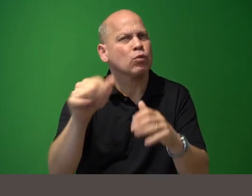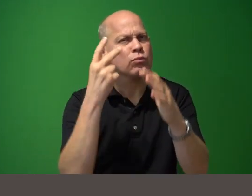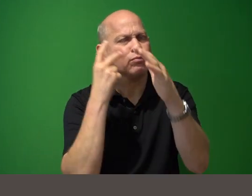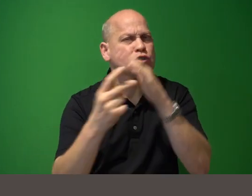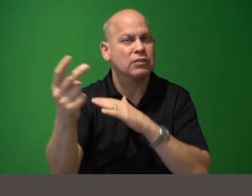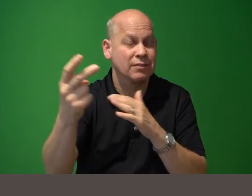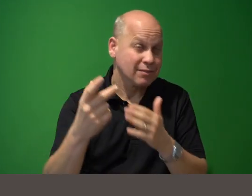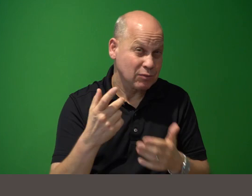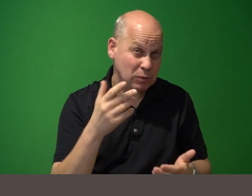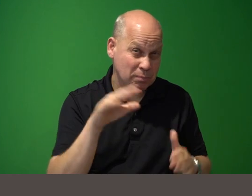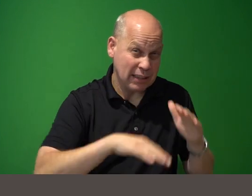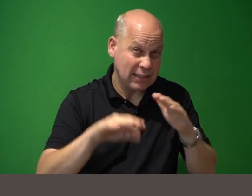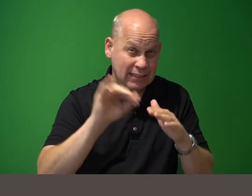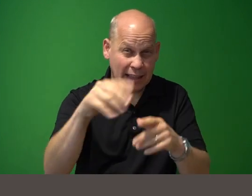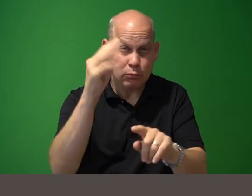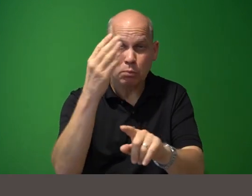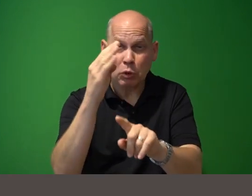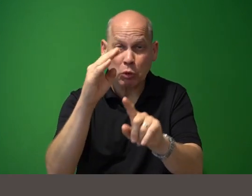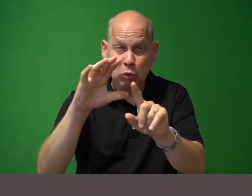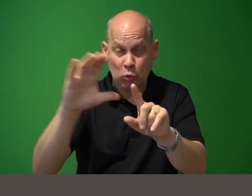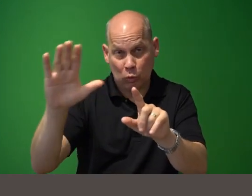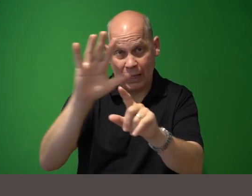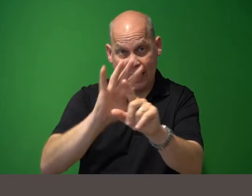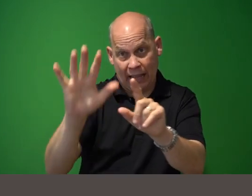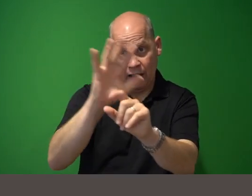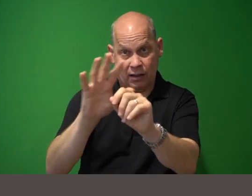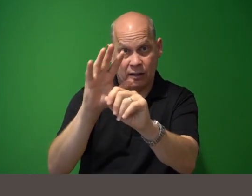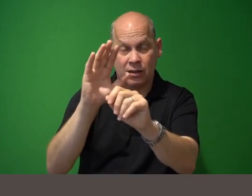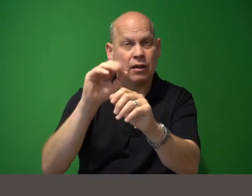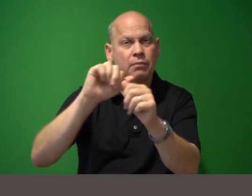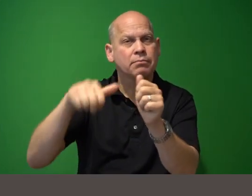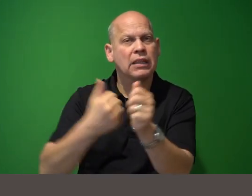So that's basically the blue area behind the graph.